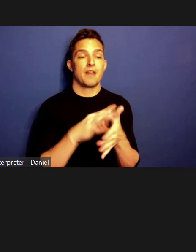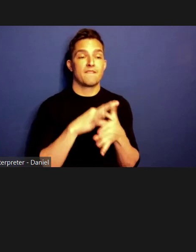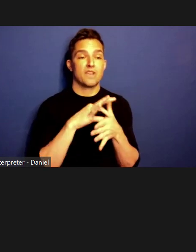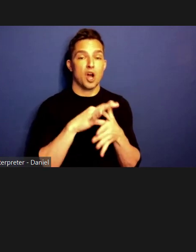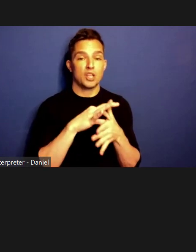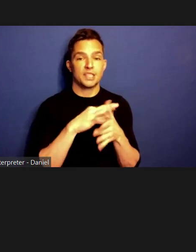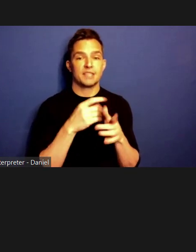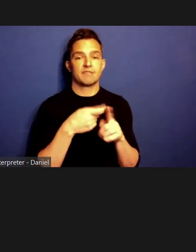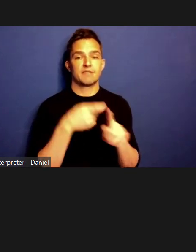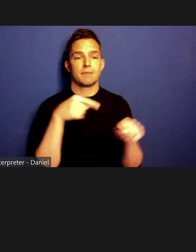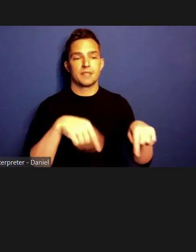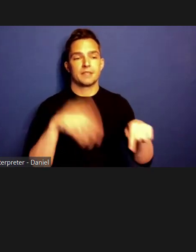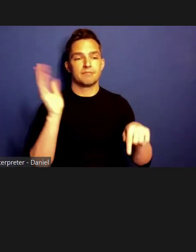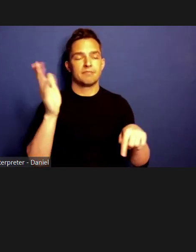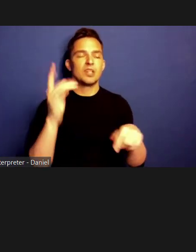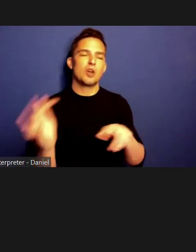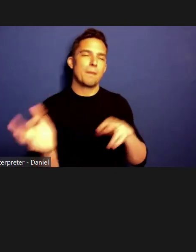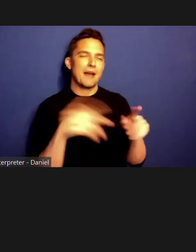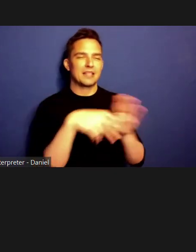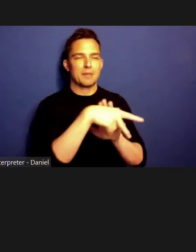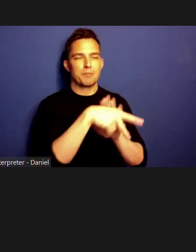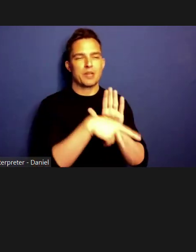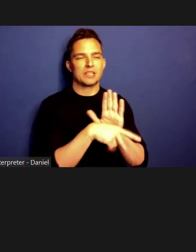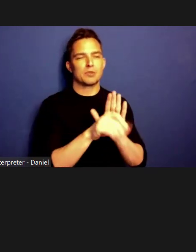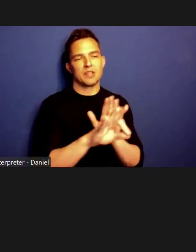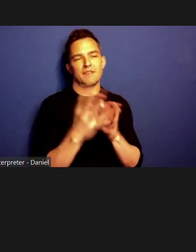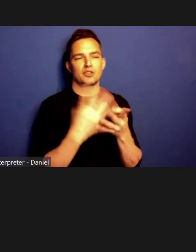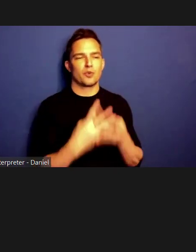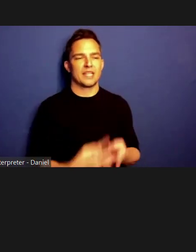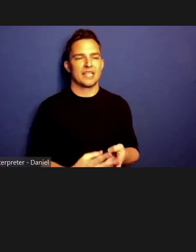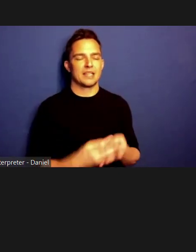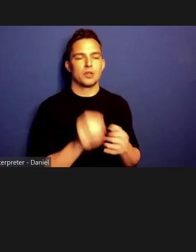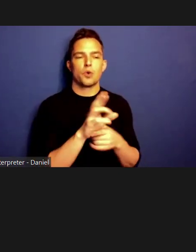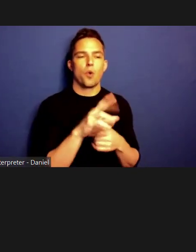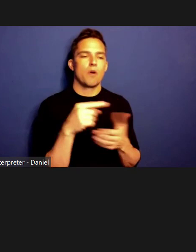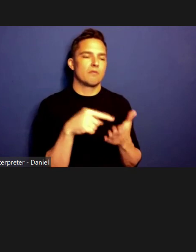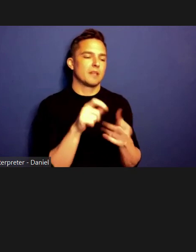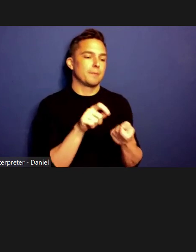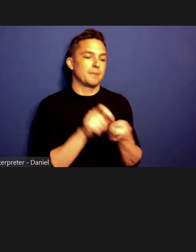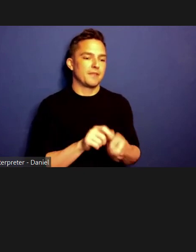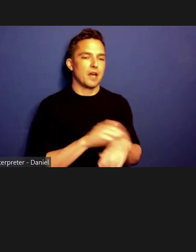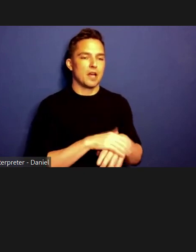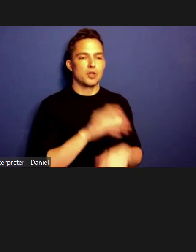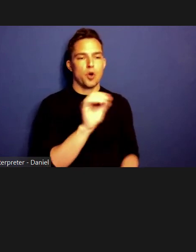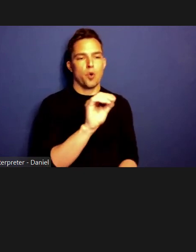remember -- find a particular set of content, you can go back to OAE